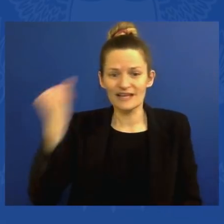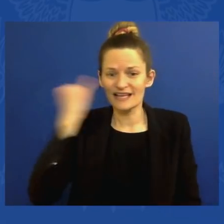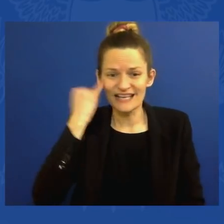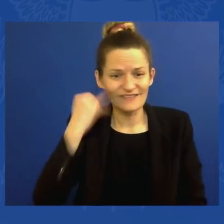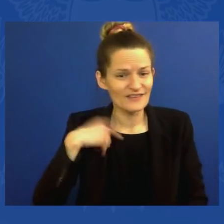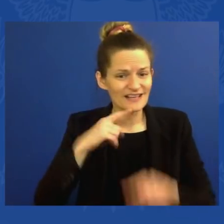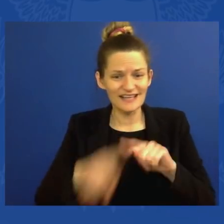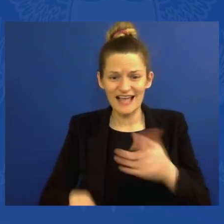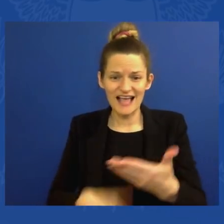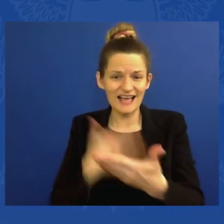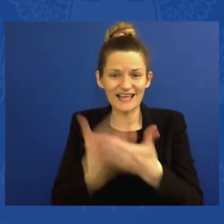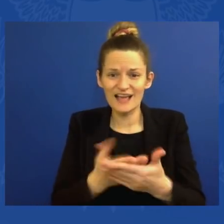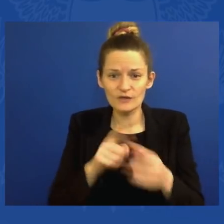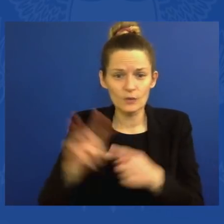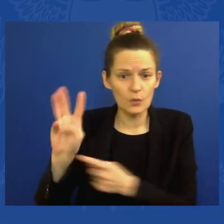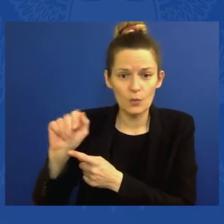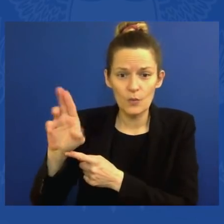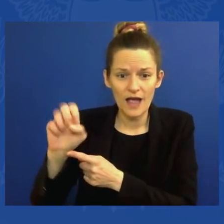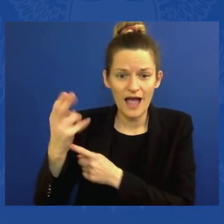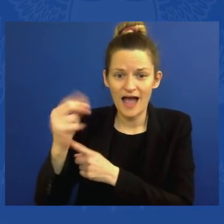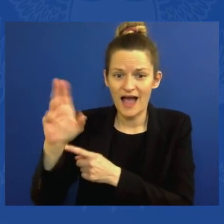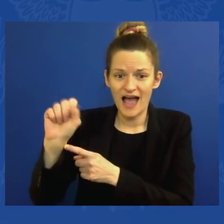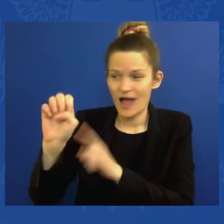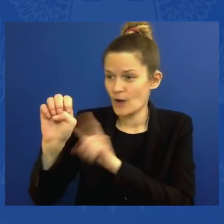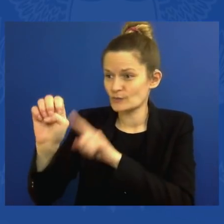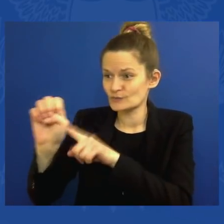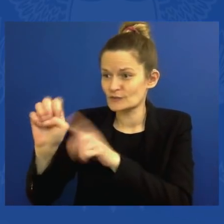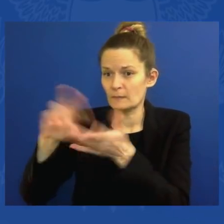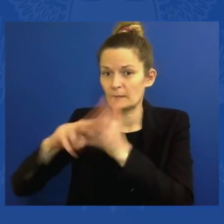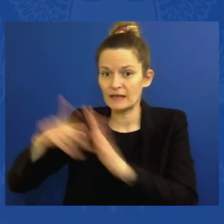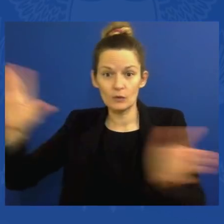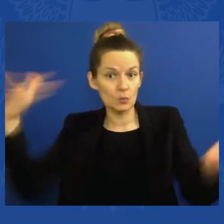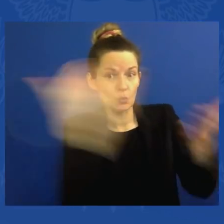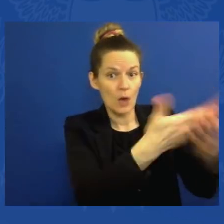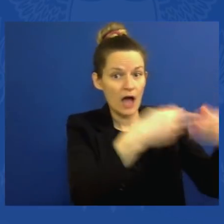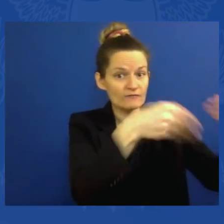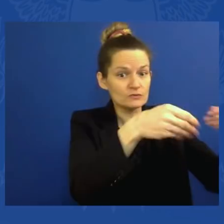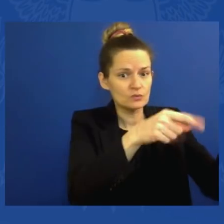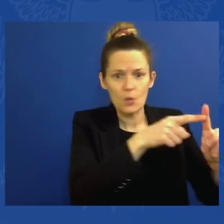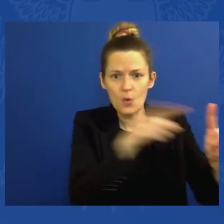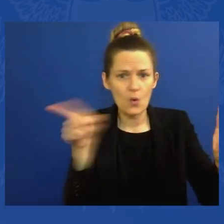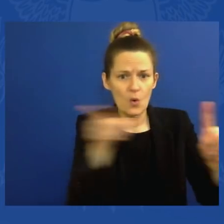Last year, there weren't enough semiconductors to make all the automobiles people wanted to buy.